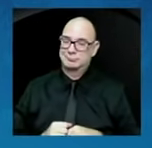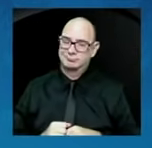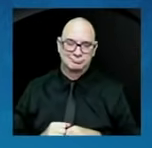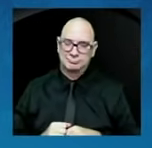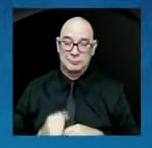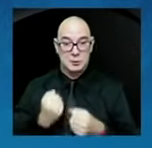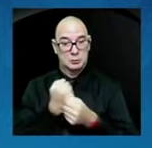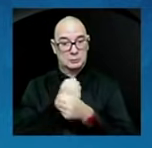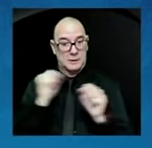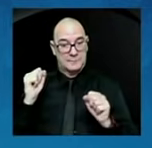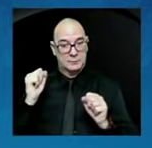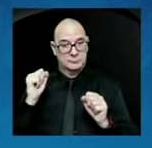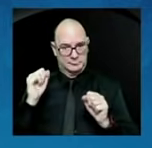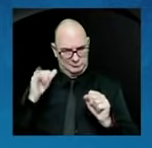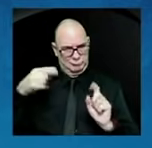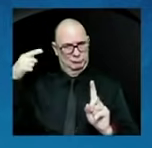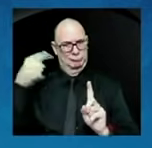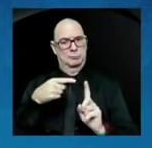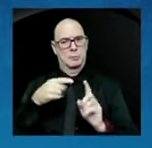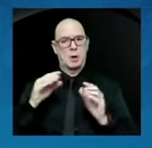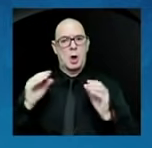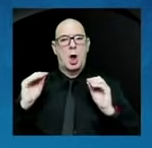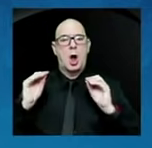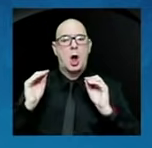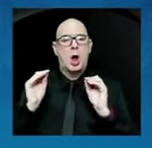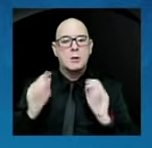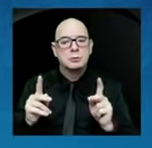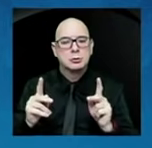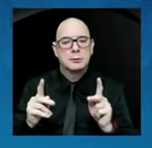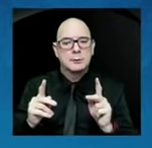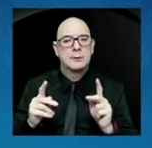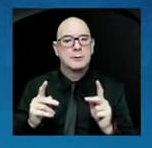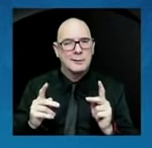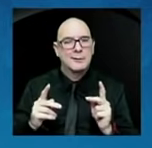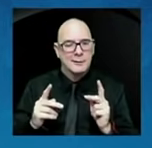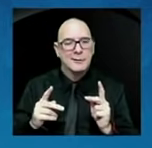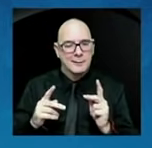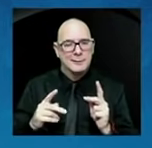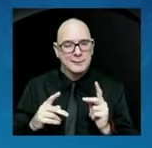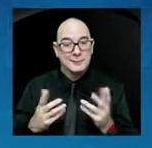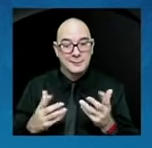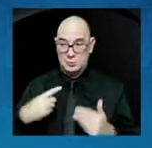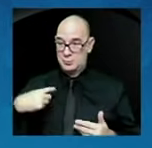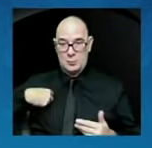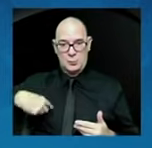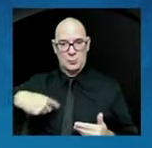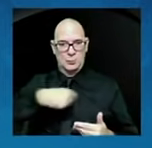E THAT 5,000 MILES PER HOUR,